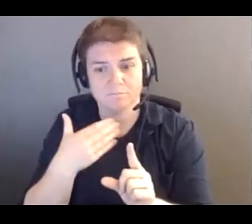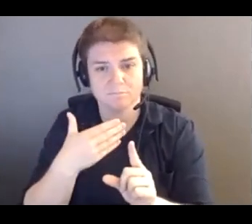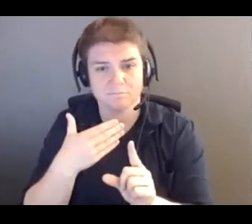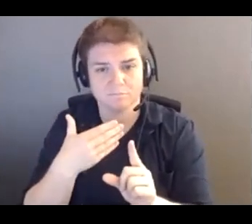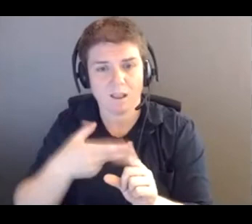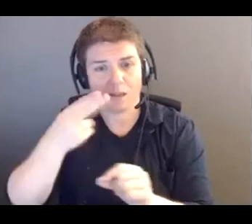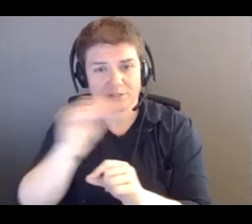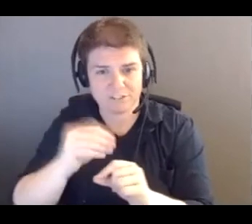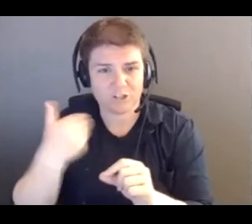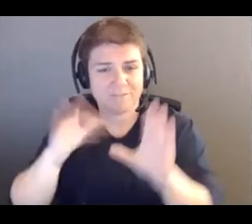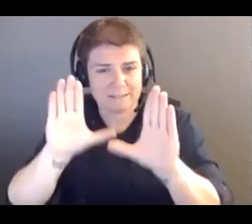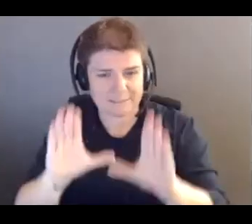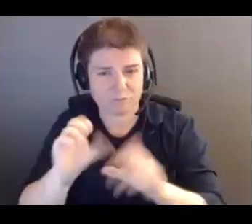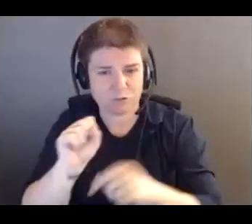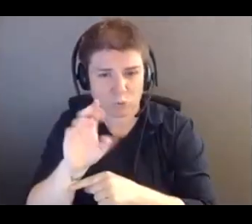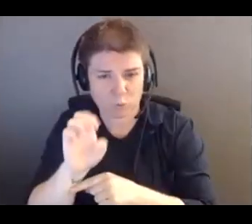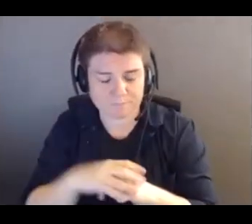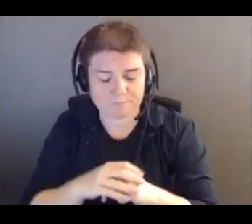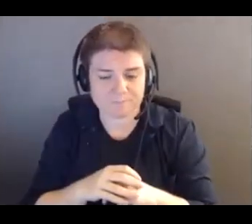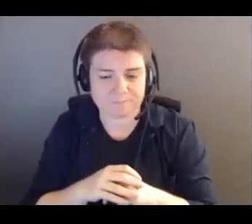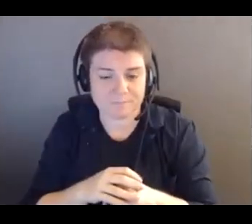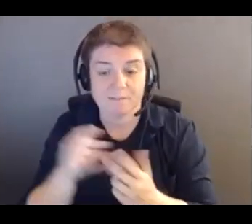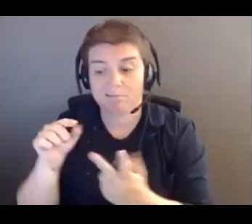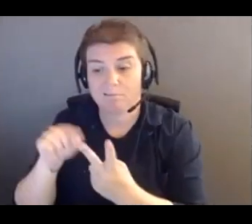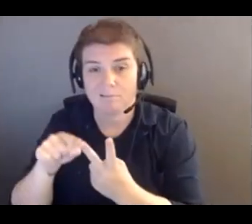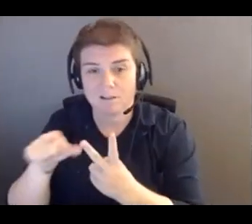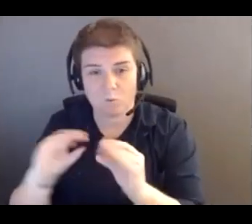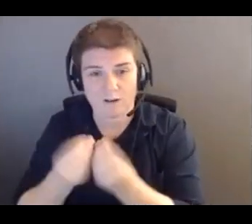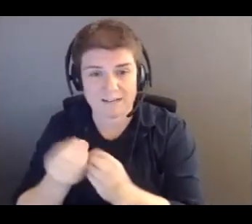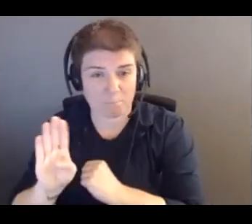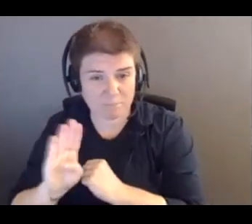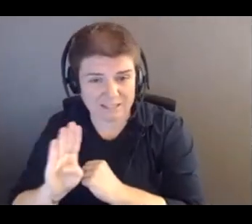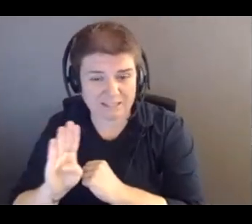In contrast, say Organization B creates programming and work that an assessor